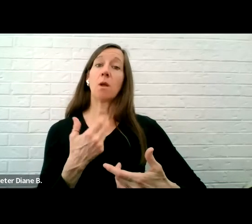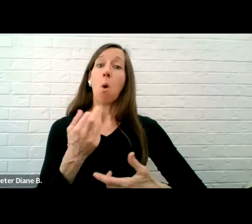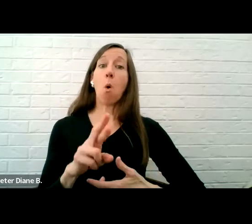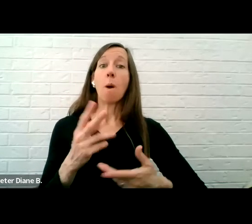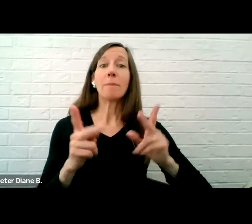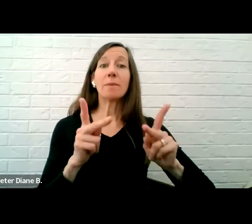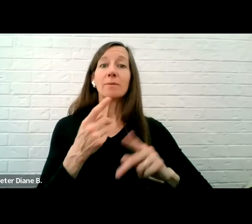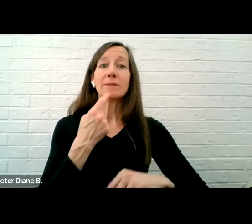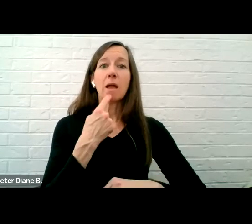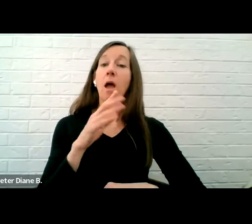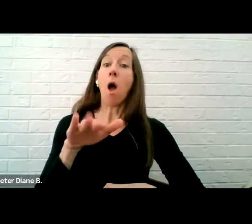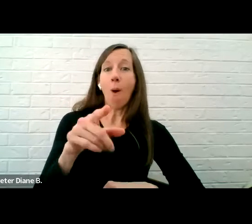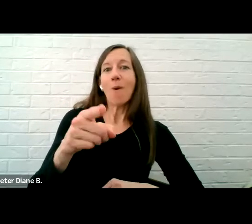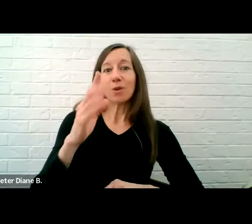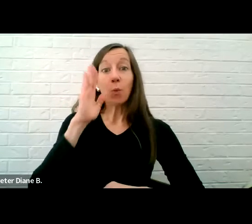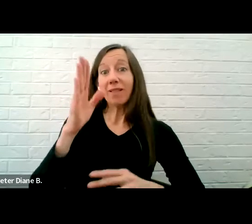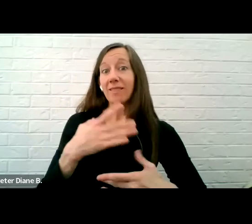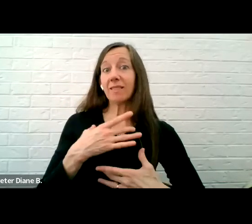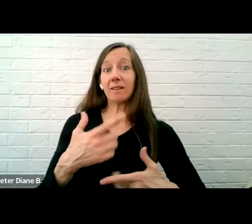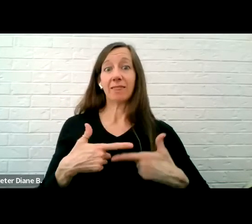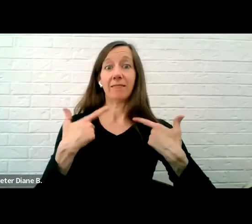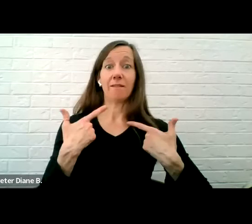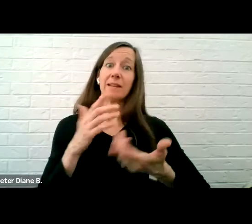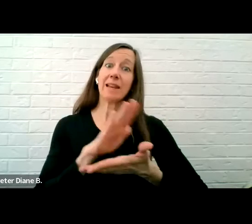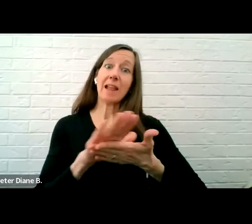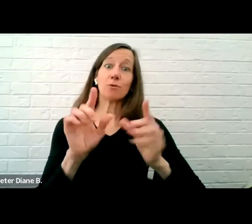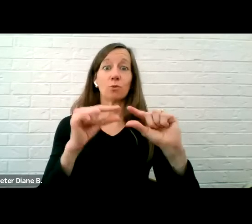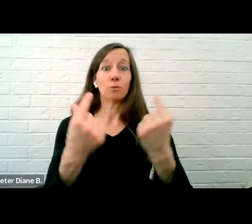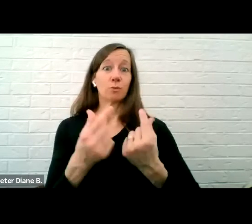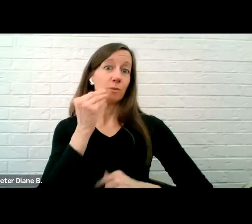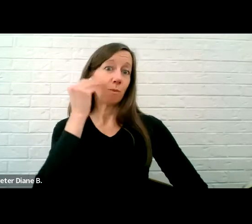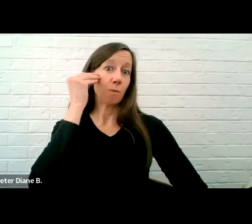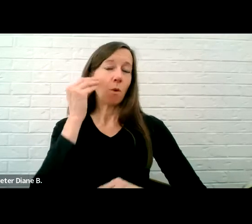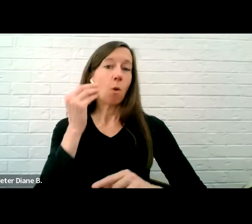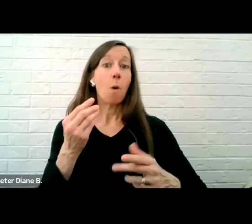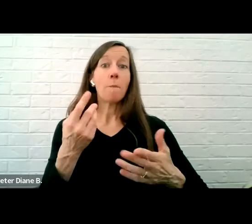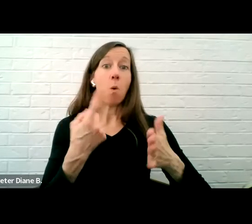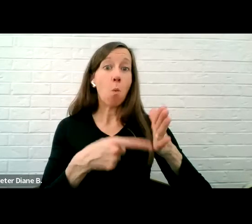and you would have roommates that live with you and other people.